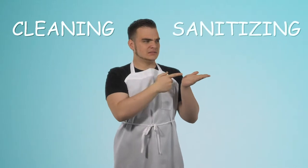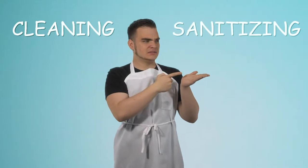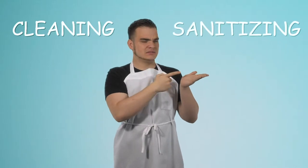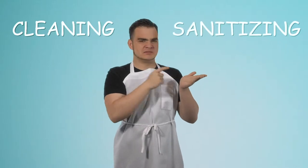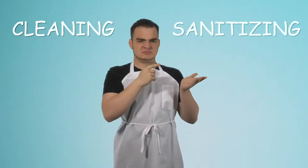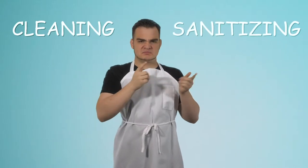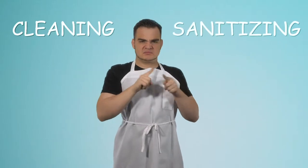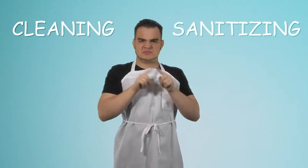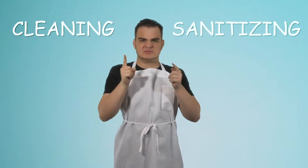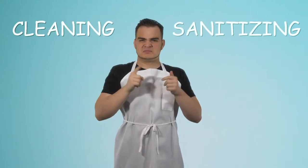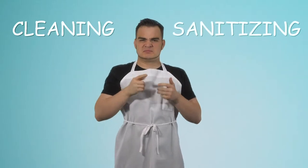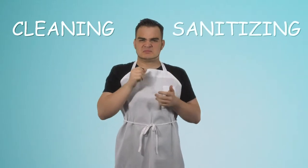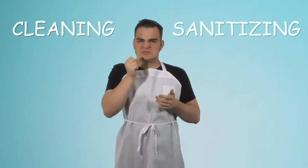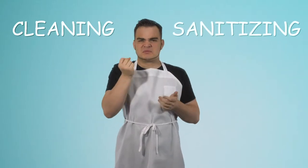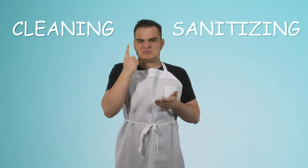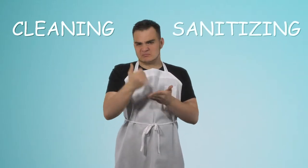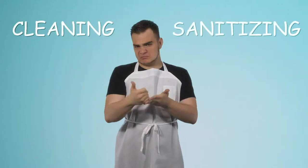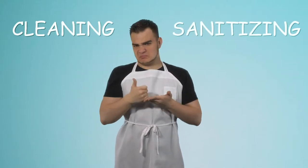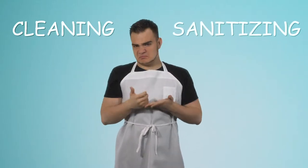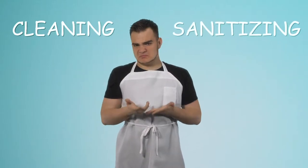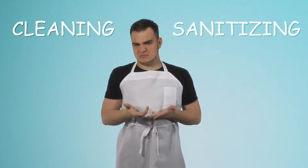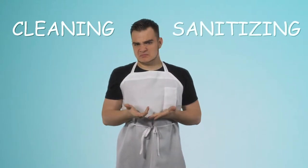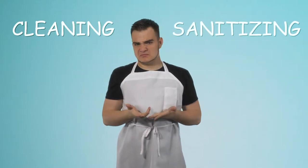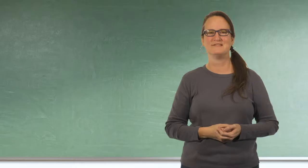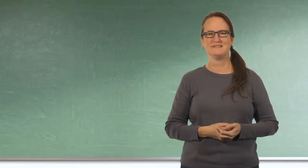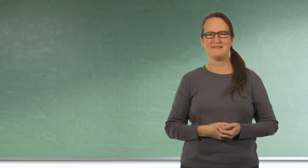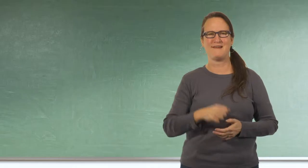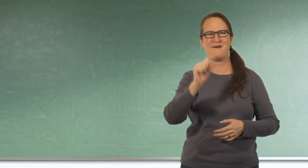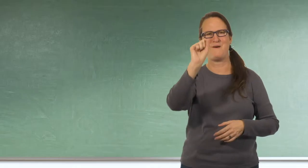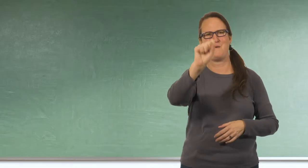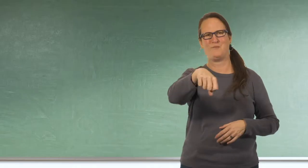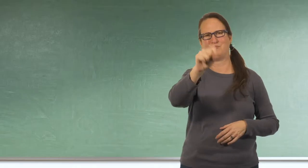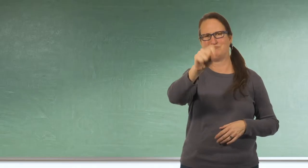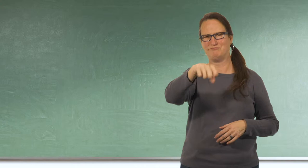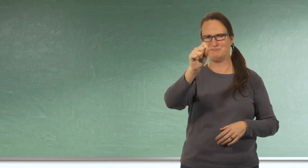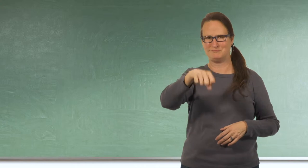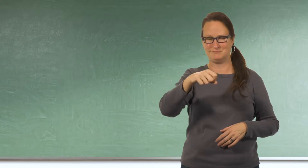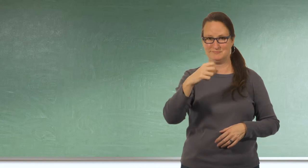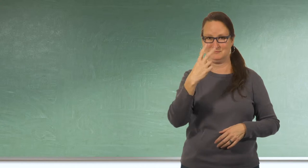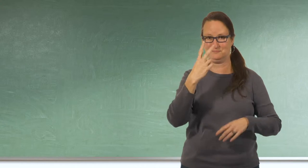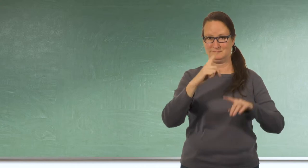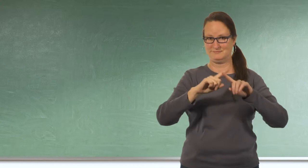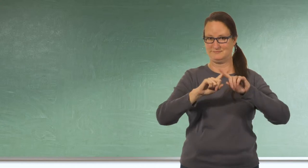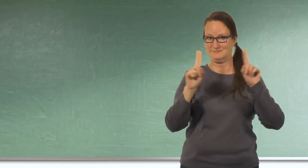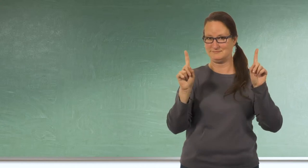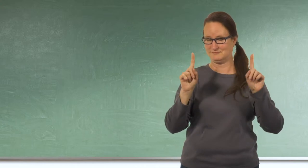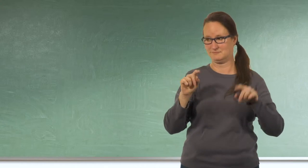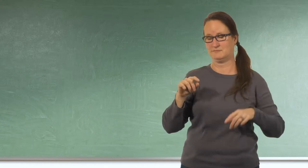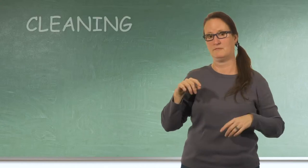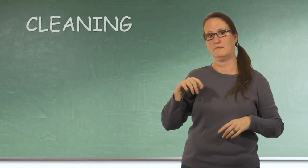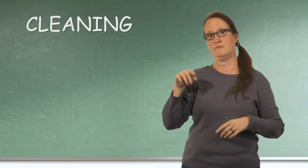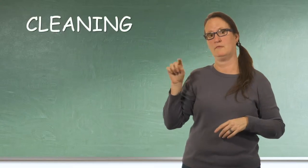Help me understand the difference. Oh, yes, they are different.